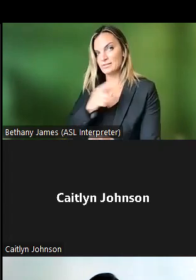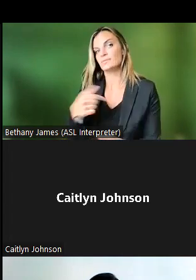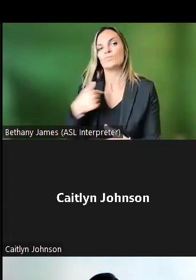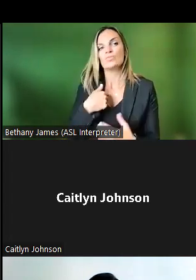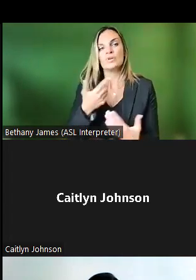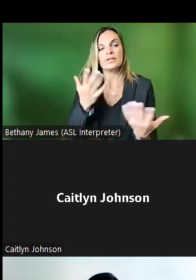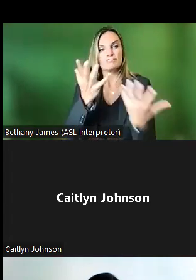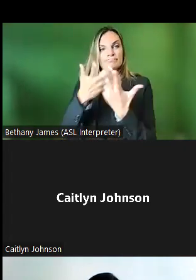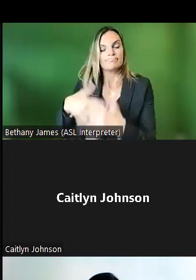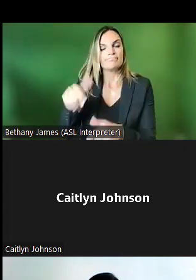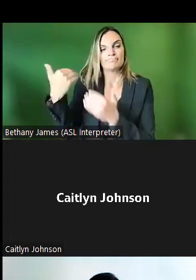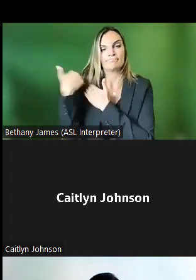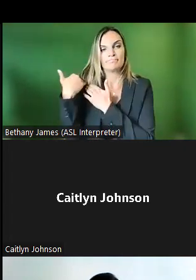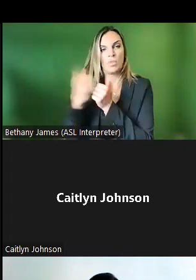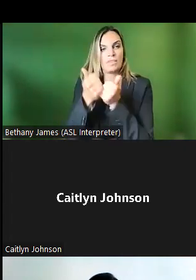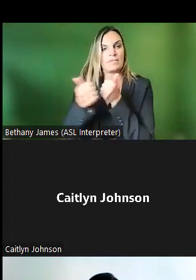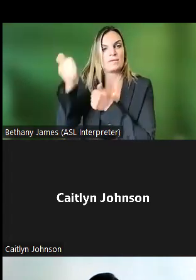We support the role of the ADA Coordinator.